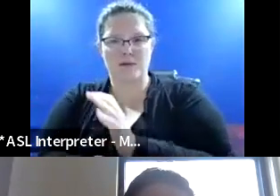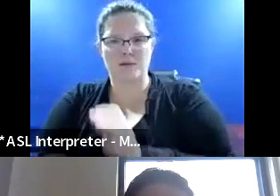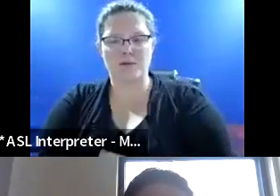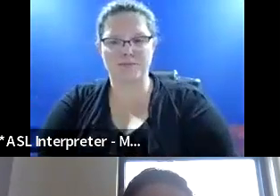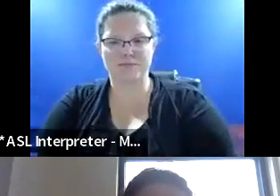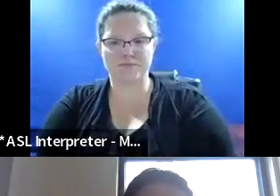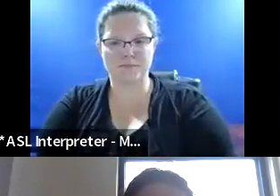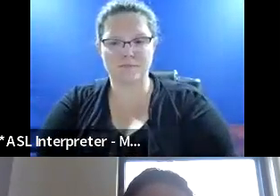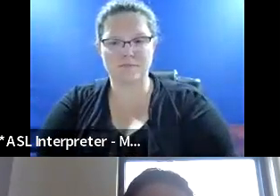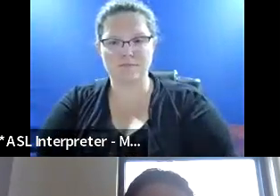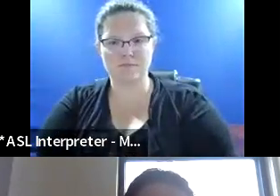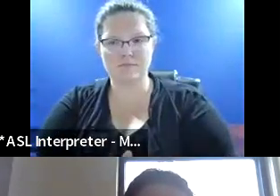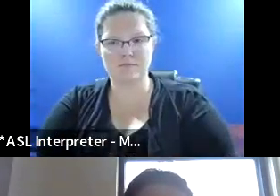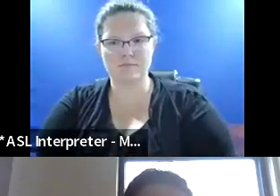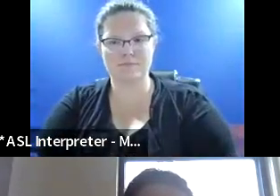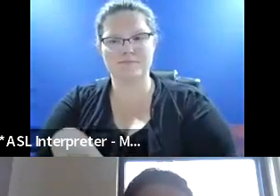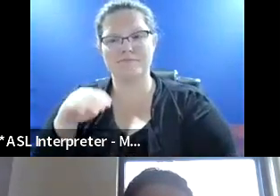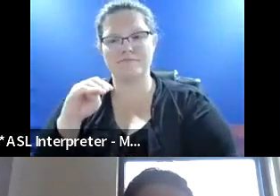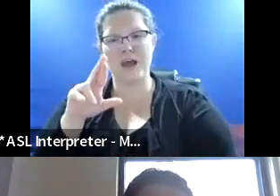A LOT OF THEM DID FULLY LOOP INTO OUR SERVICE AND IT WAS A GREAT WAY TO GET IN TOUCH WITH THE COMMUNITY AND MAKE SURE THEY WERE RECEIVING THOSE SKILLS.